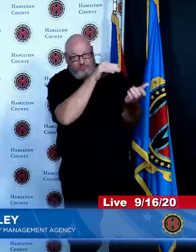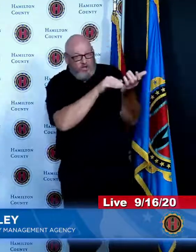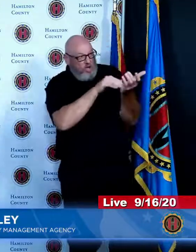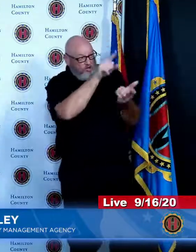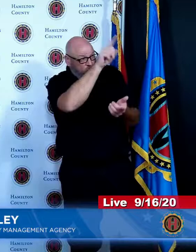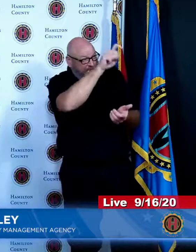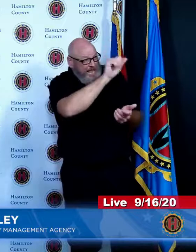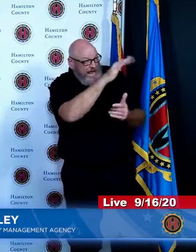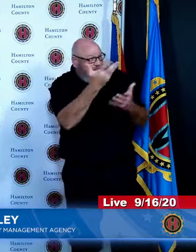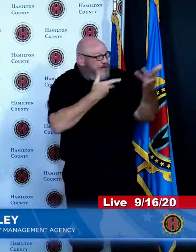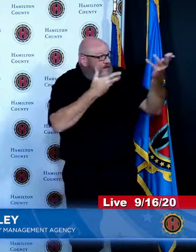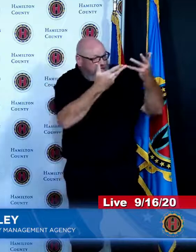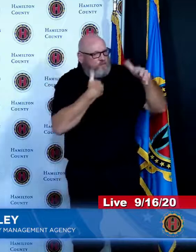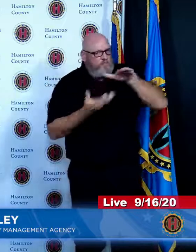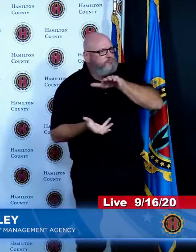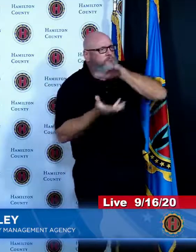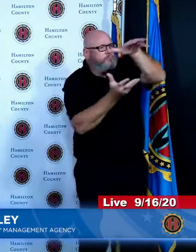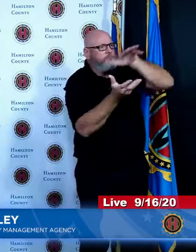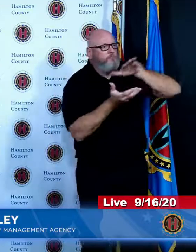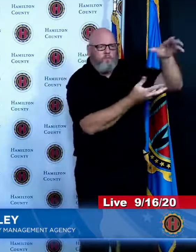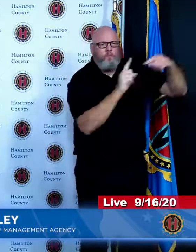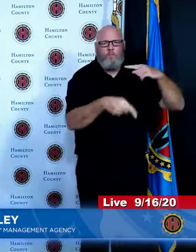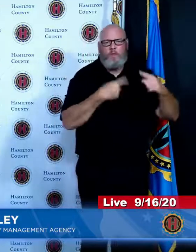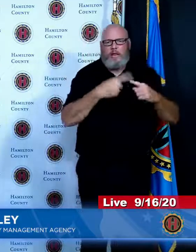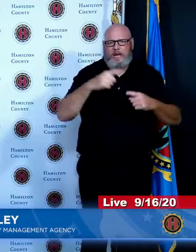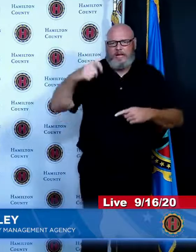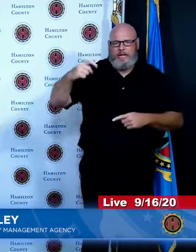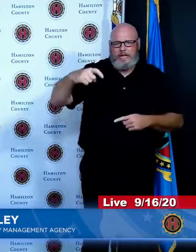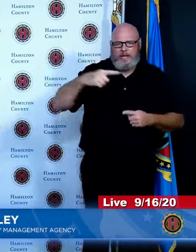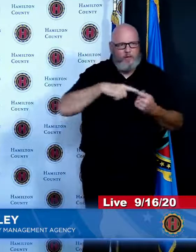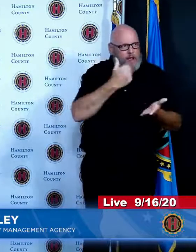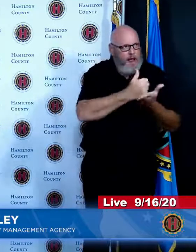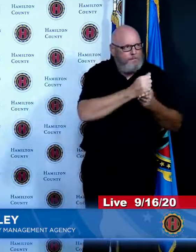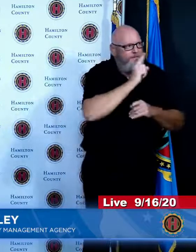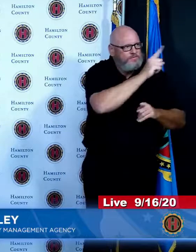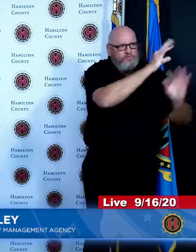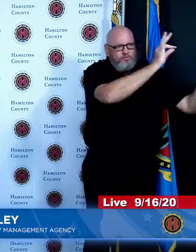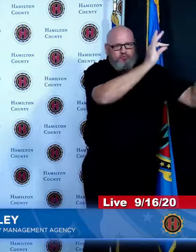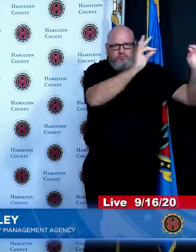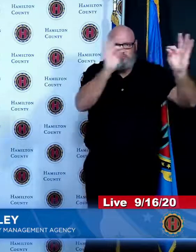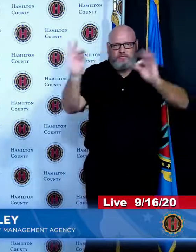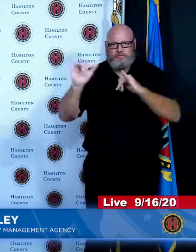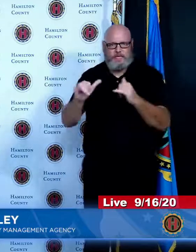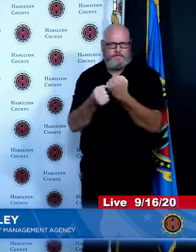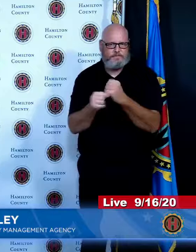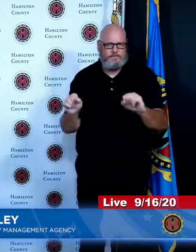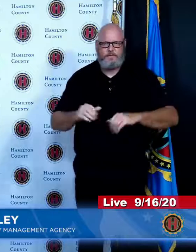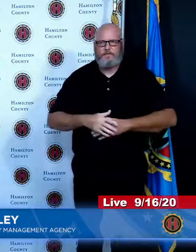government we've recently met with Public Health and we have ongoing meetings we've talked with our state Emergency